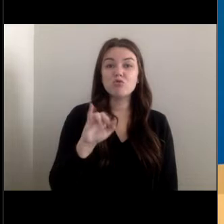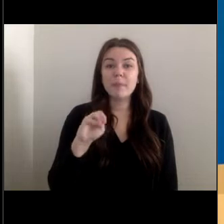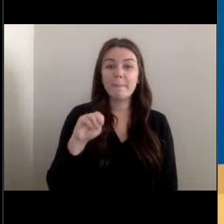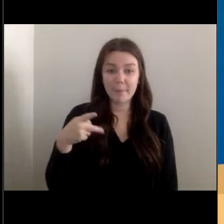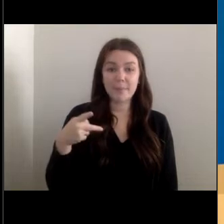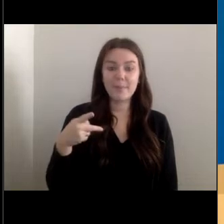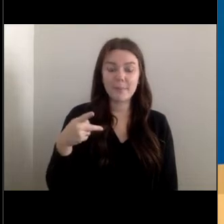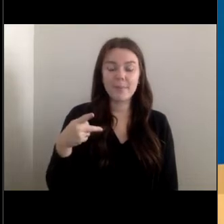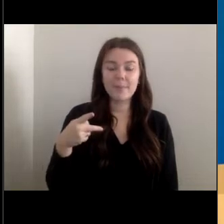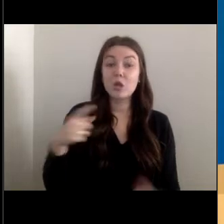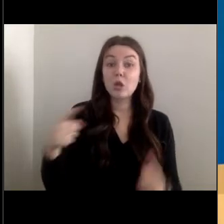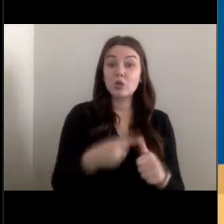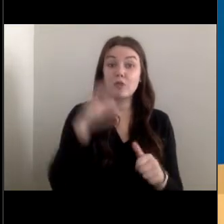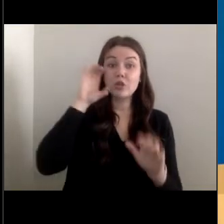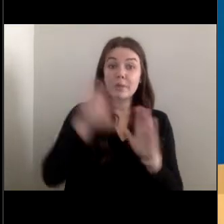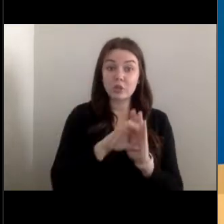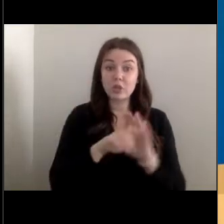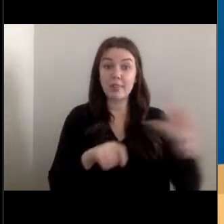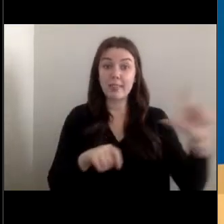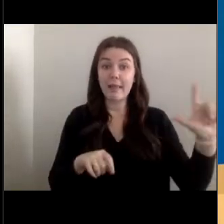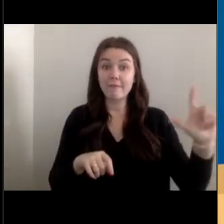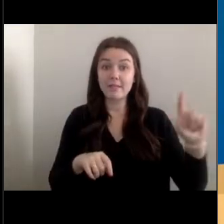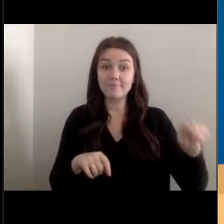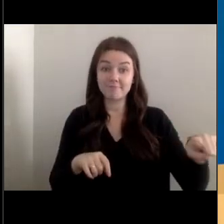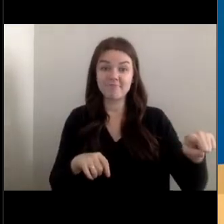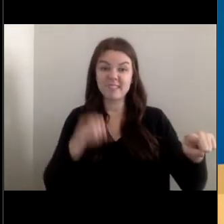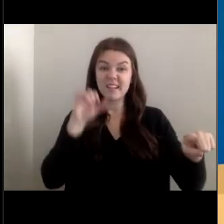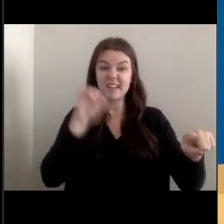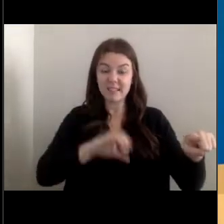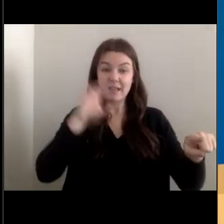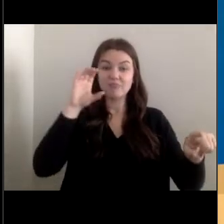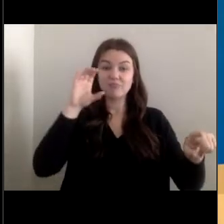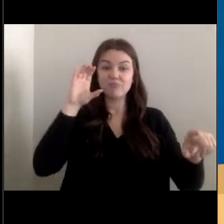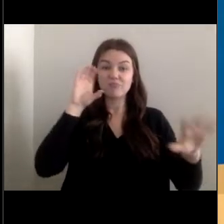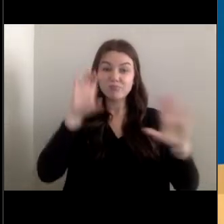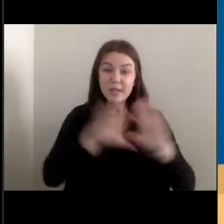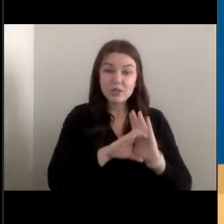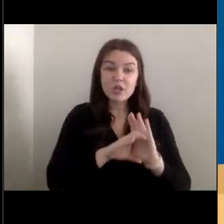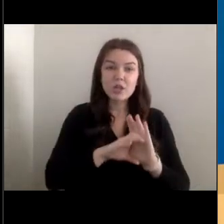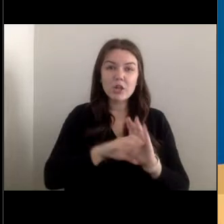there up on the left, that crab larvae has big spines on the top of his head.